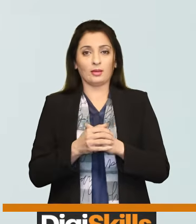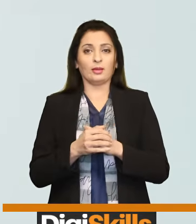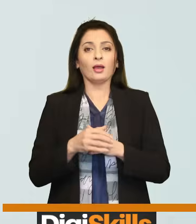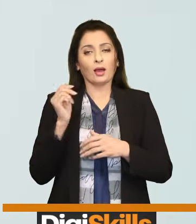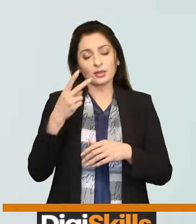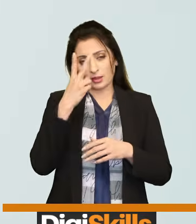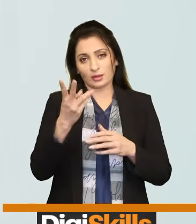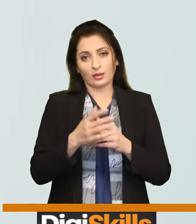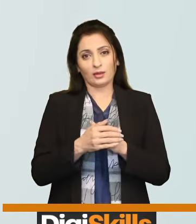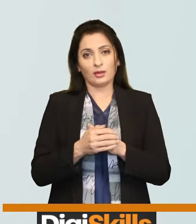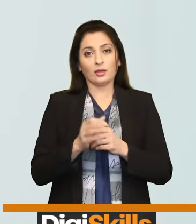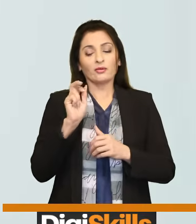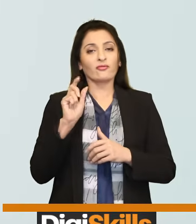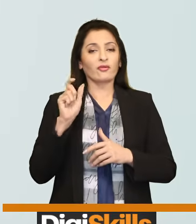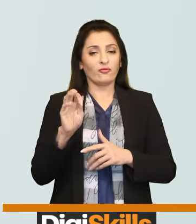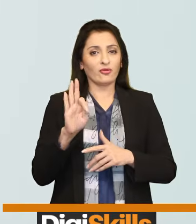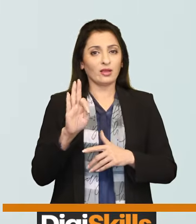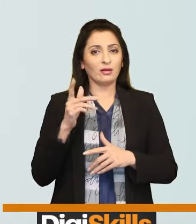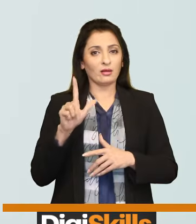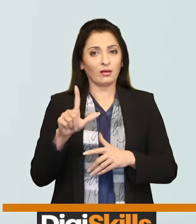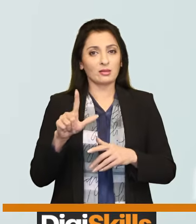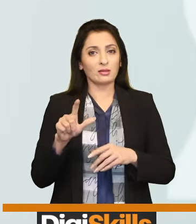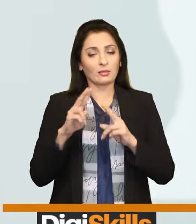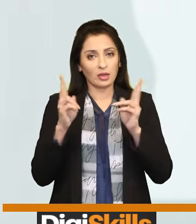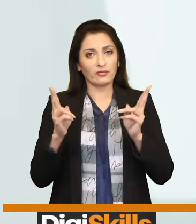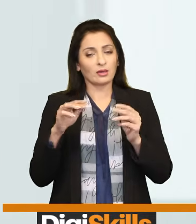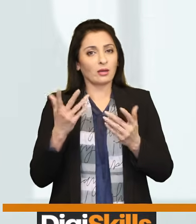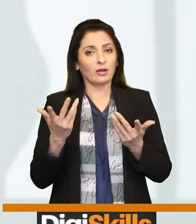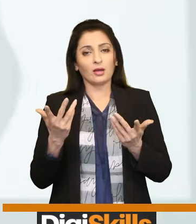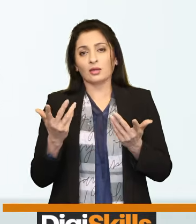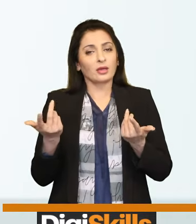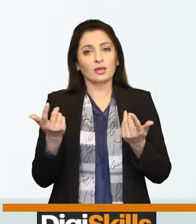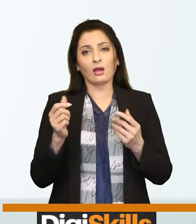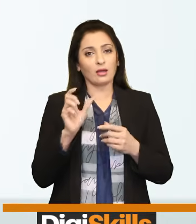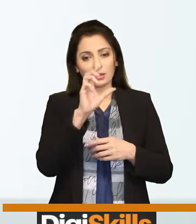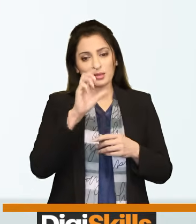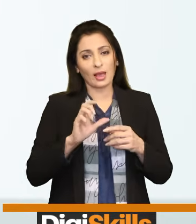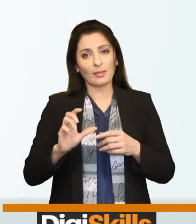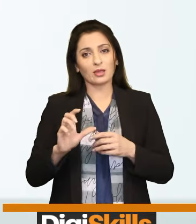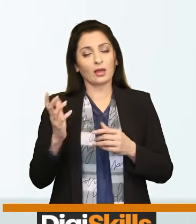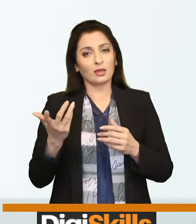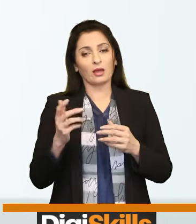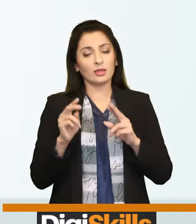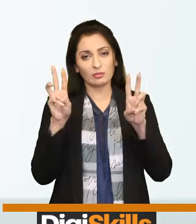Let's take a look at this freelance behavior based on freelancing sample on this website.